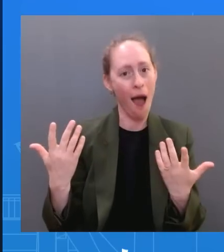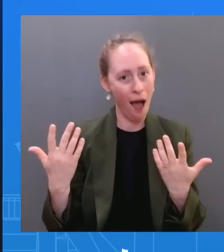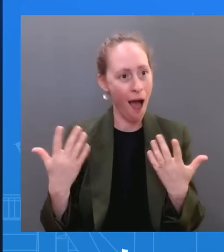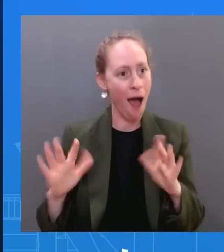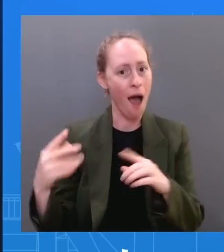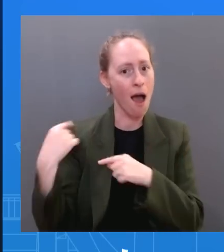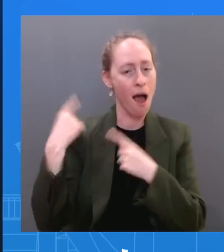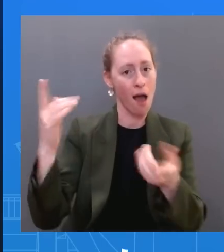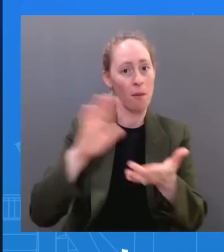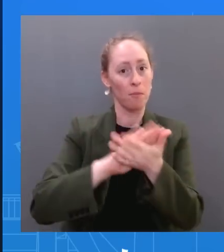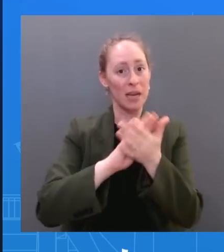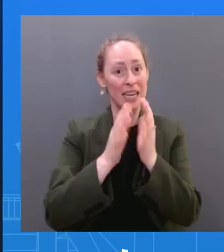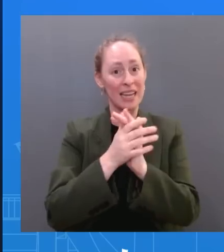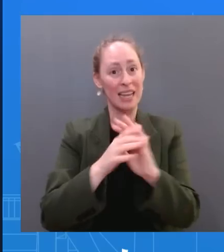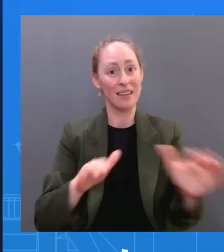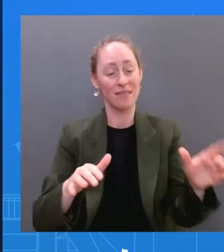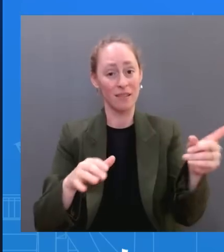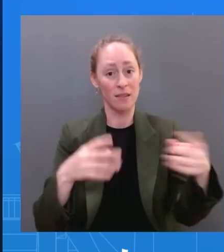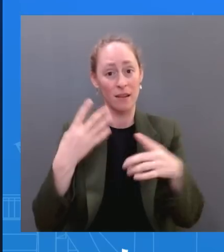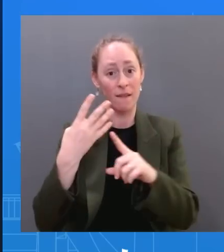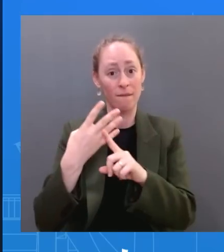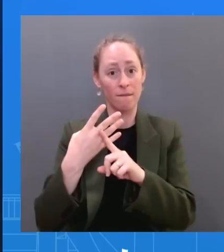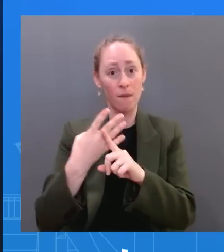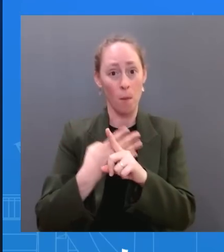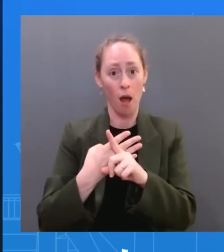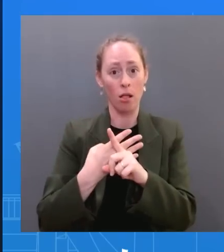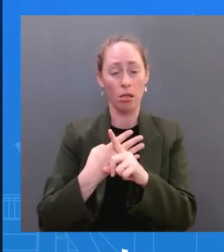since the war began more than seven years ago.